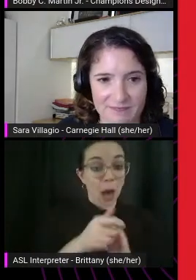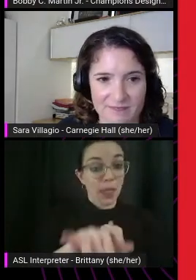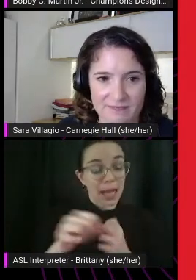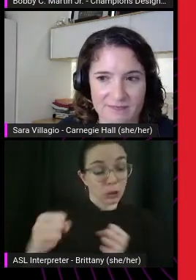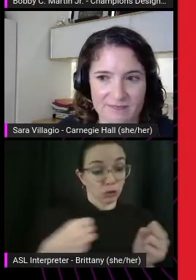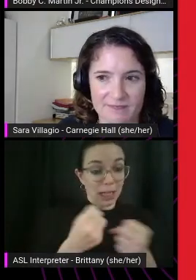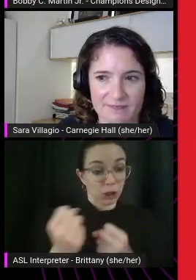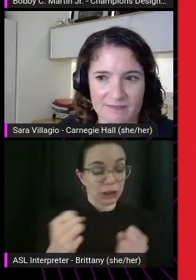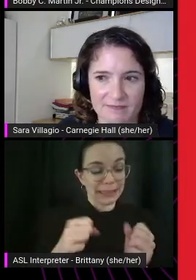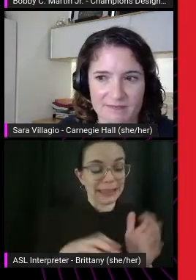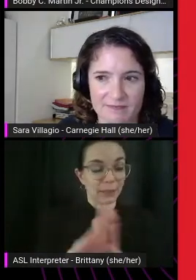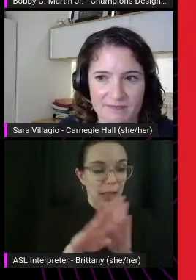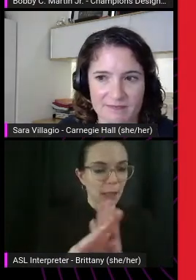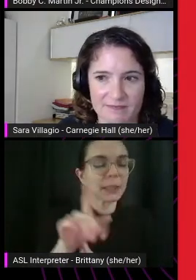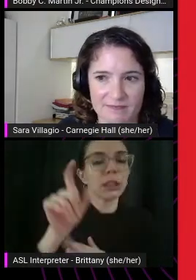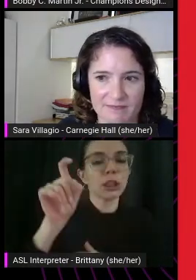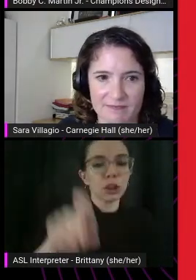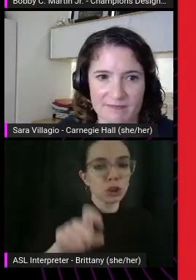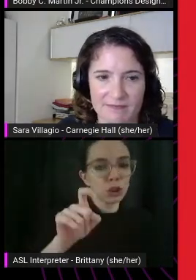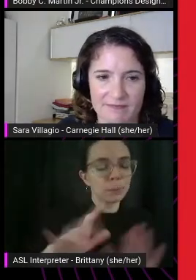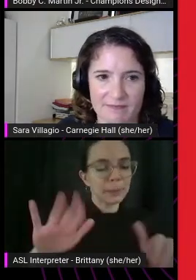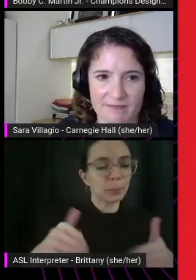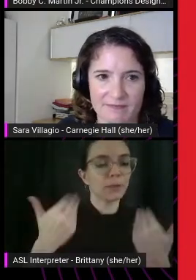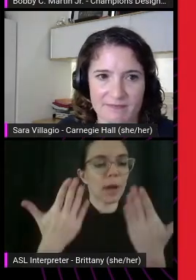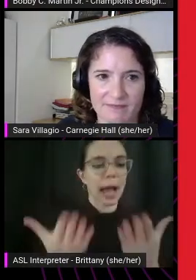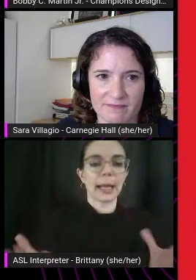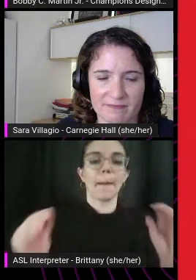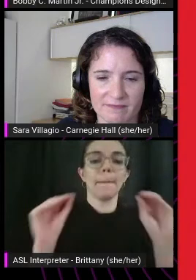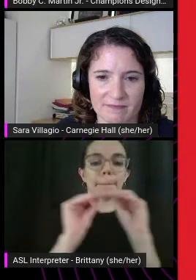it should be providing more opportunities for work